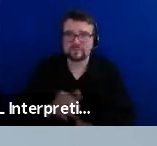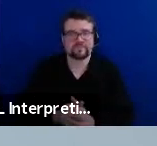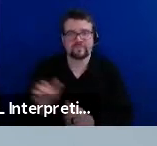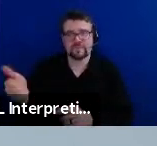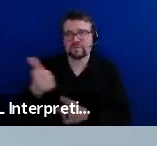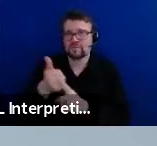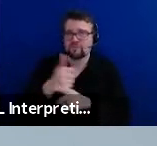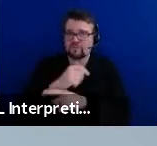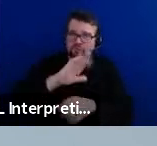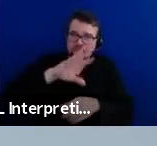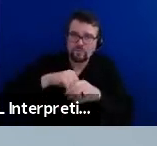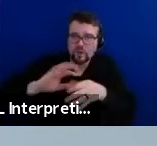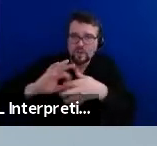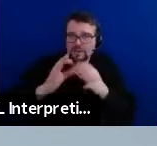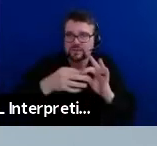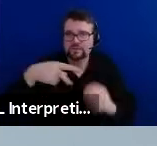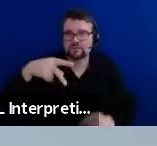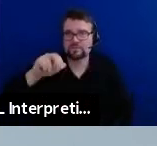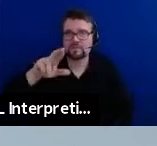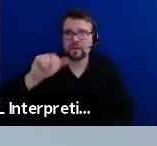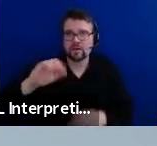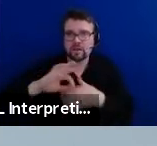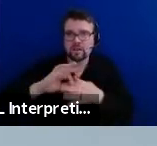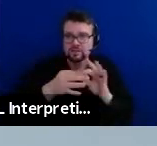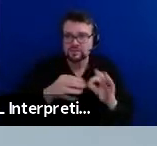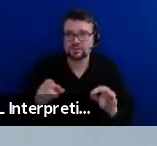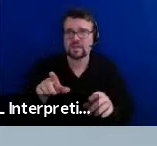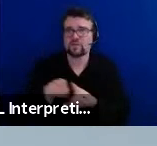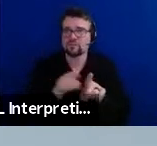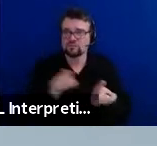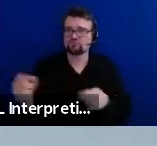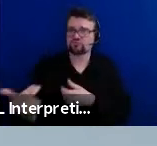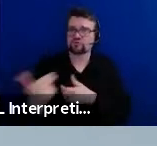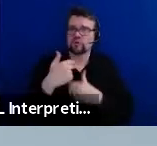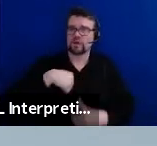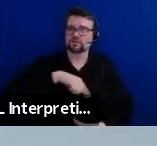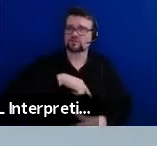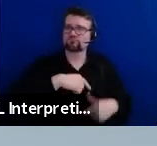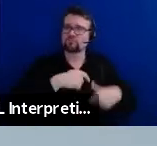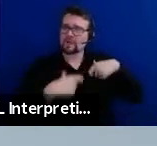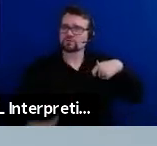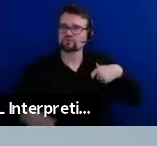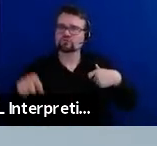ULTIMATELY SHE HAS JOINED US TO BE AN AMBASSADOR TO PAY IT FORWARD AND MAKE A DIFFERENCE FOR OTHERS.